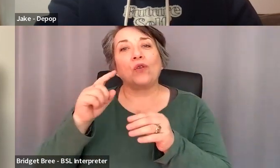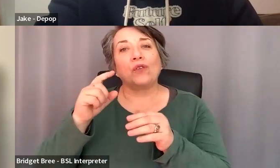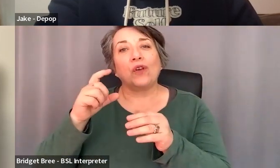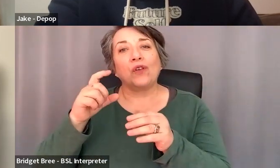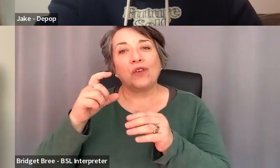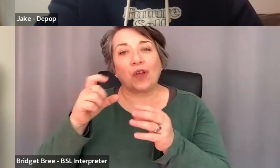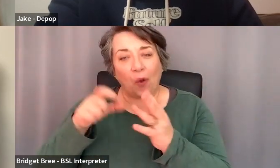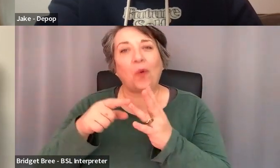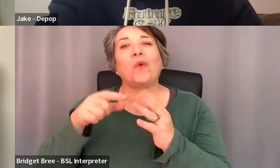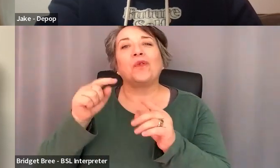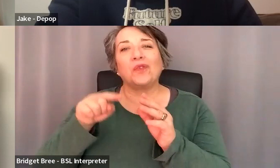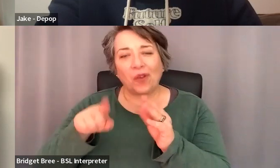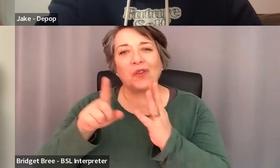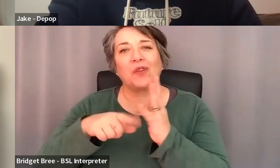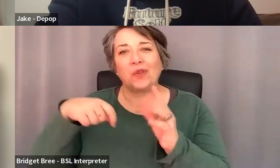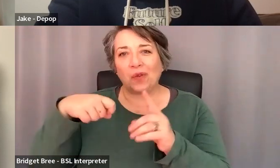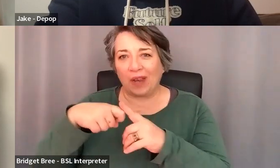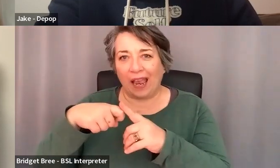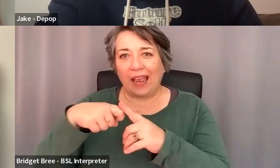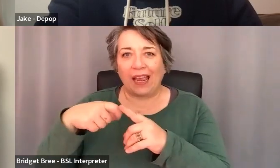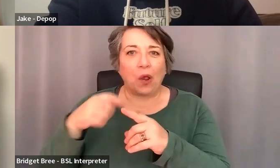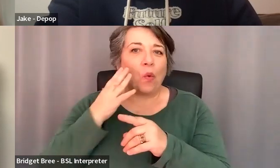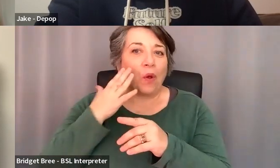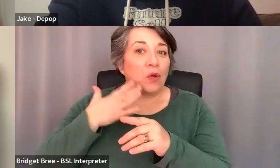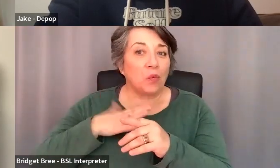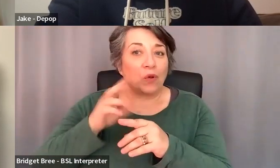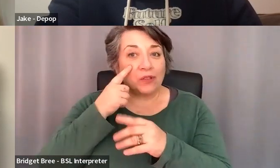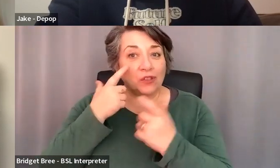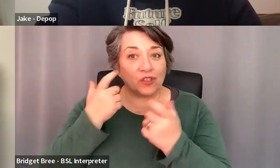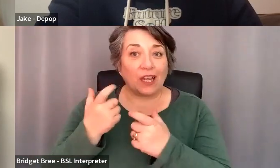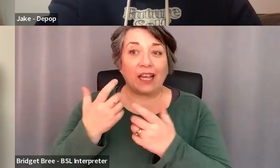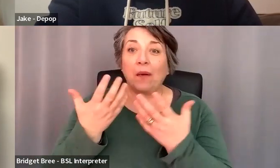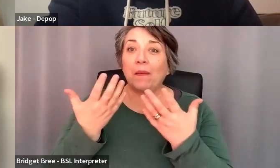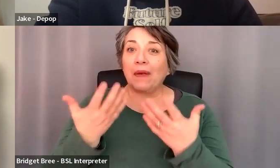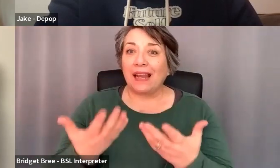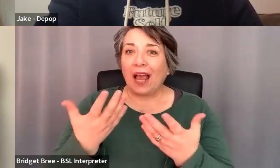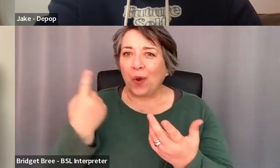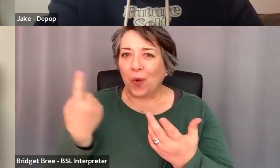Cause. Right now I'm here with, and they are the online marketplace who are looking to